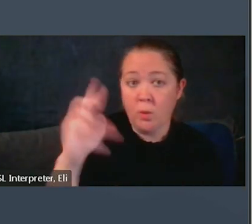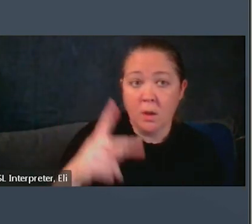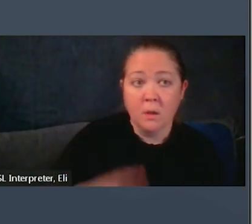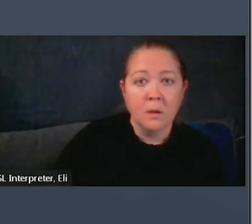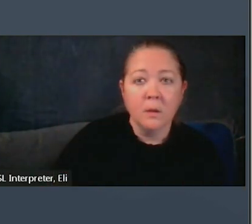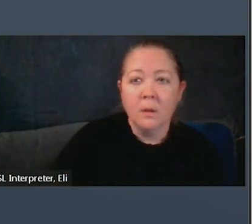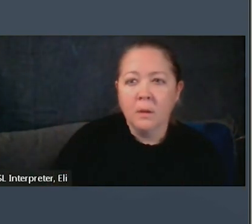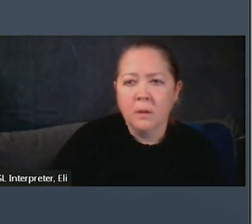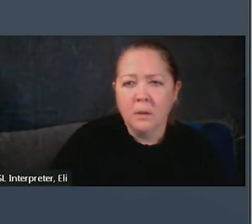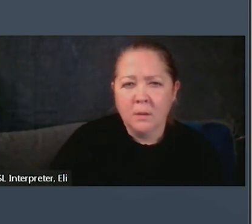Okay.